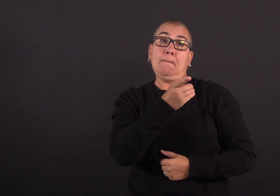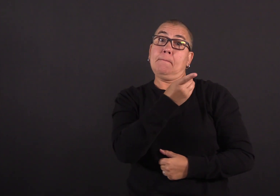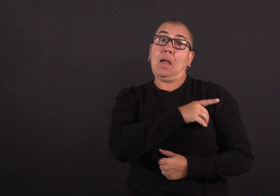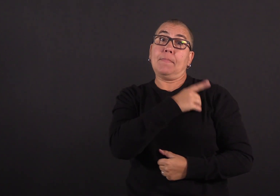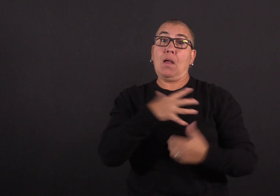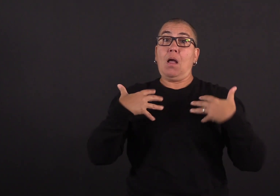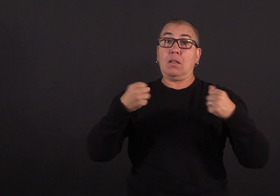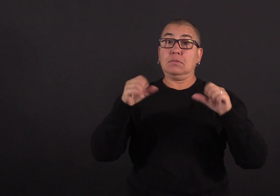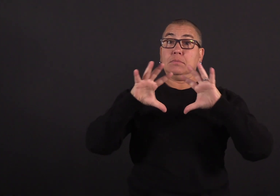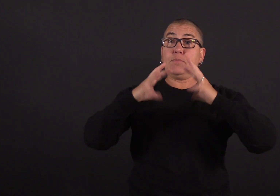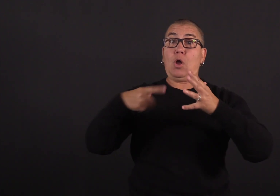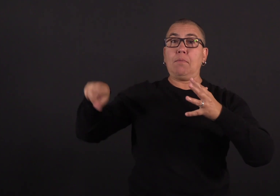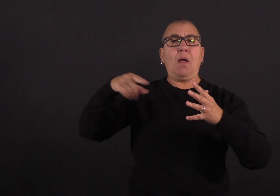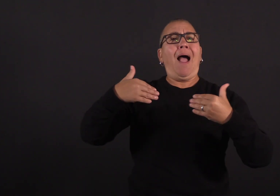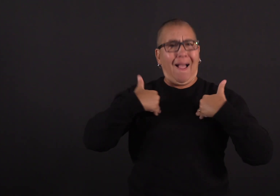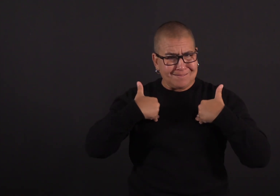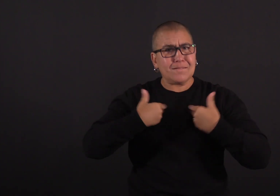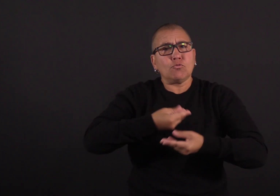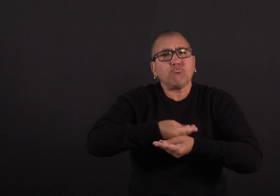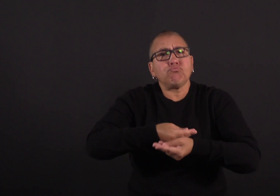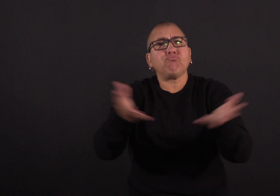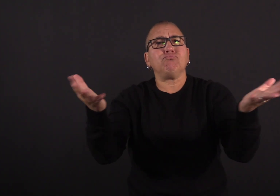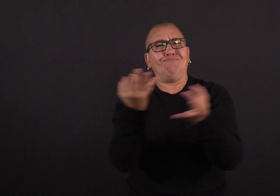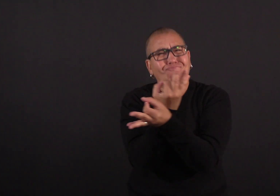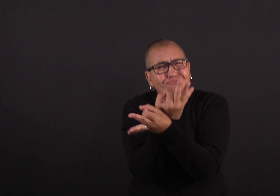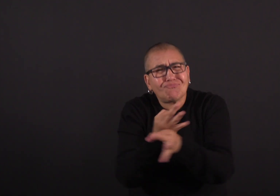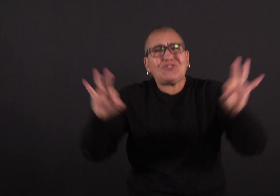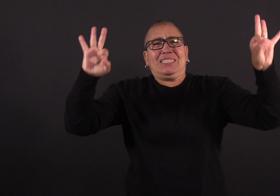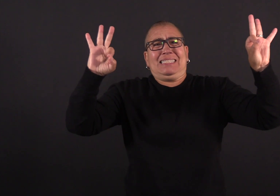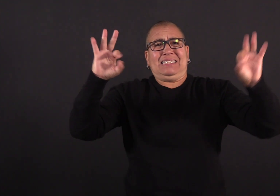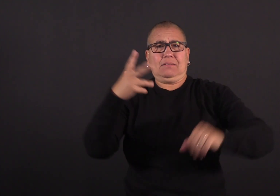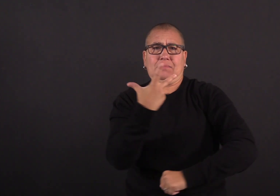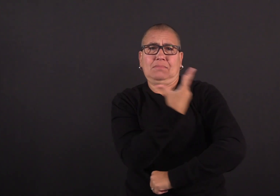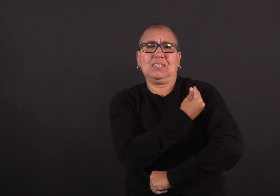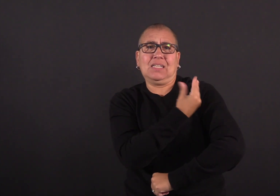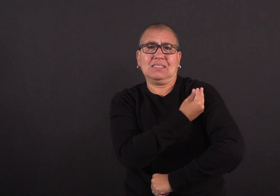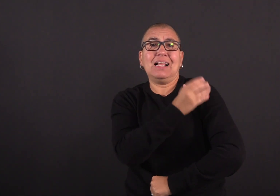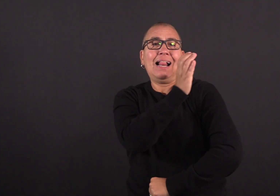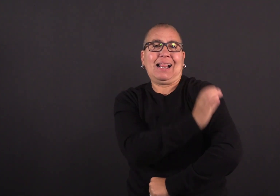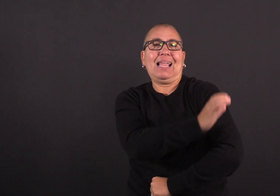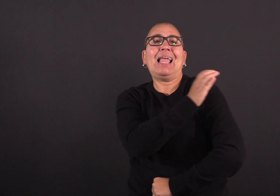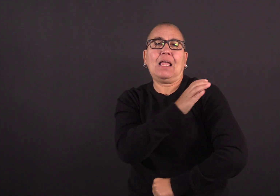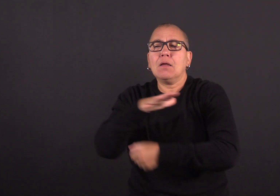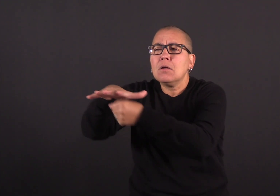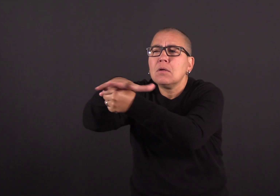that also has a monetary effect.” The Minneapolis Health Department